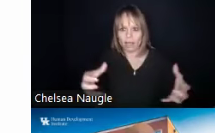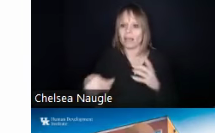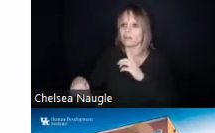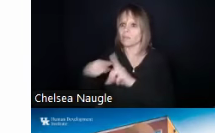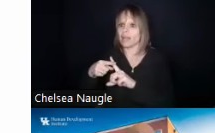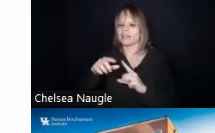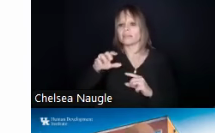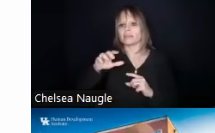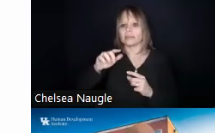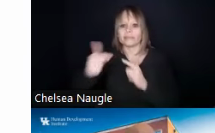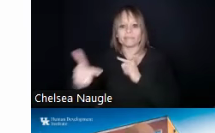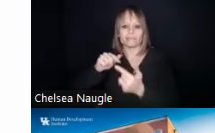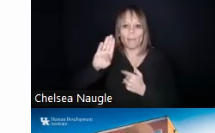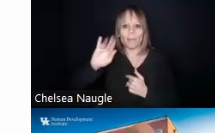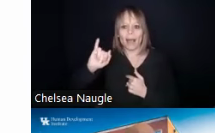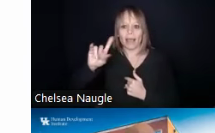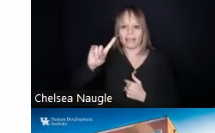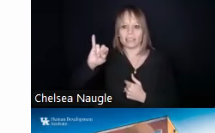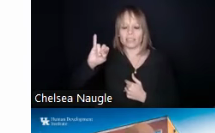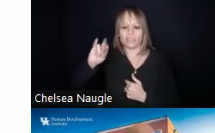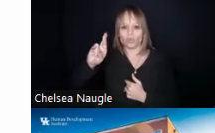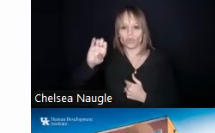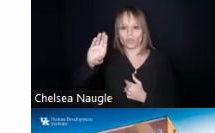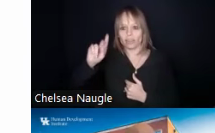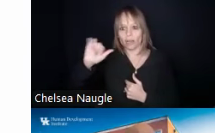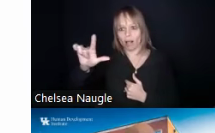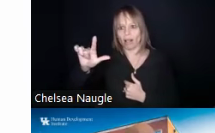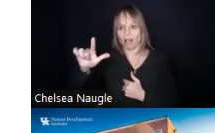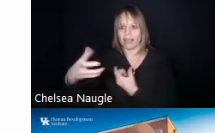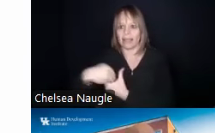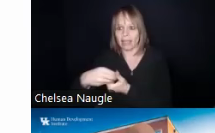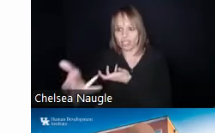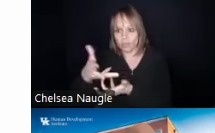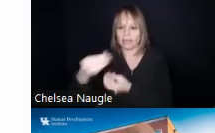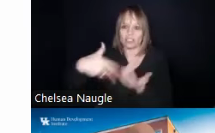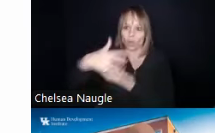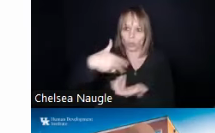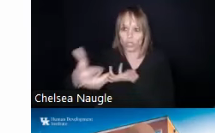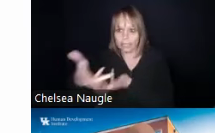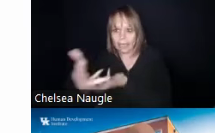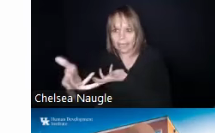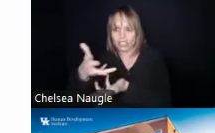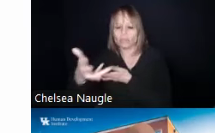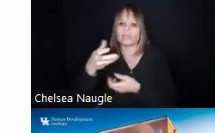look at putting all of these things into an efficient regression uh model in terms of what influences or helps or